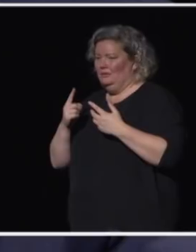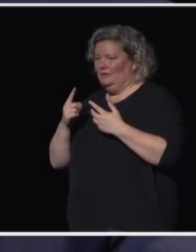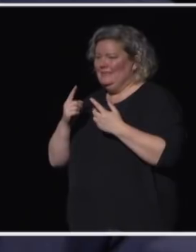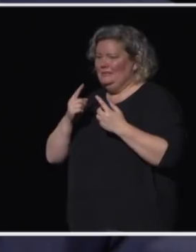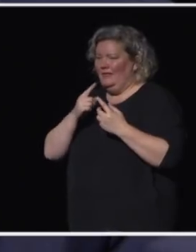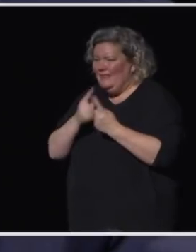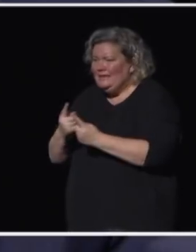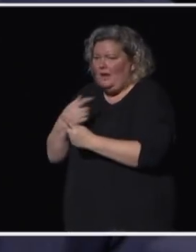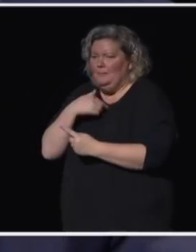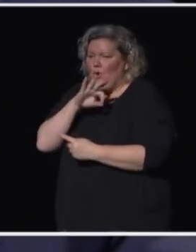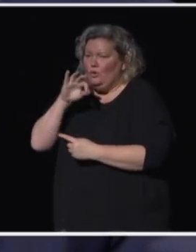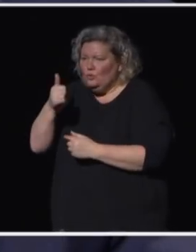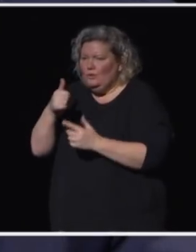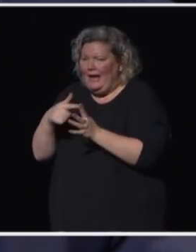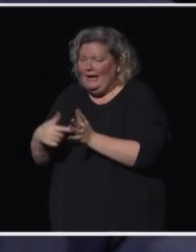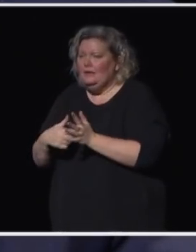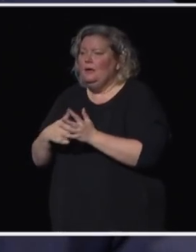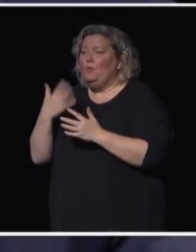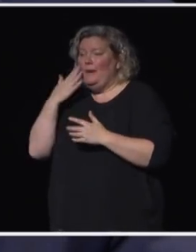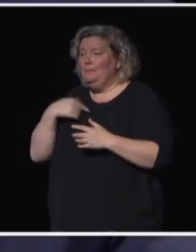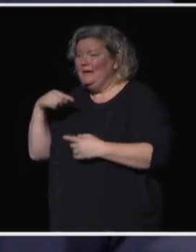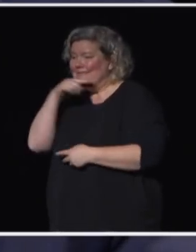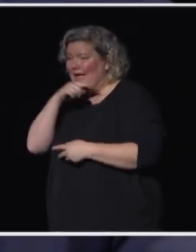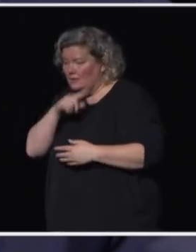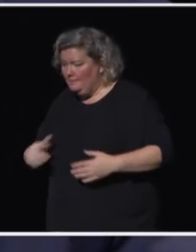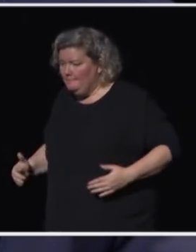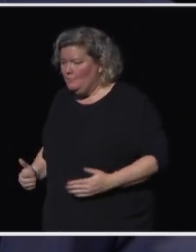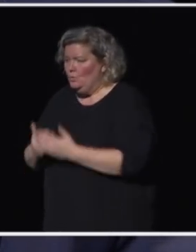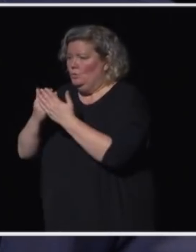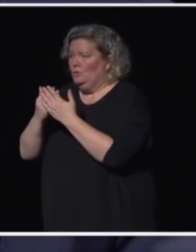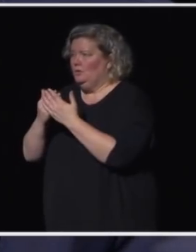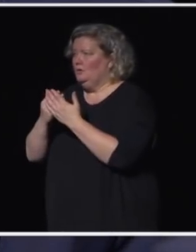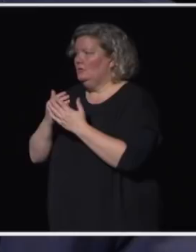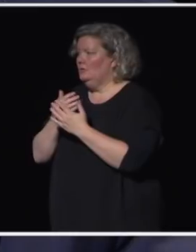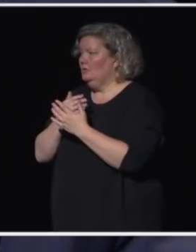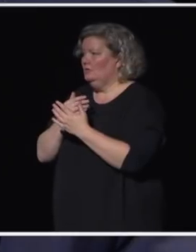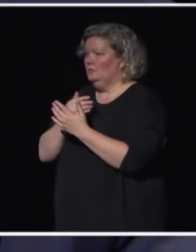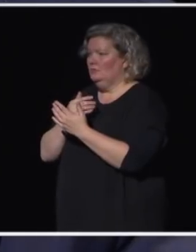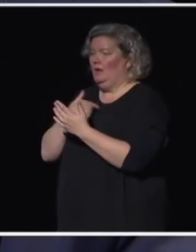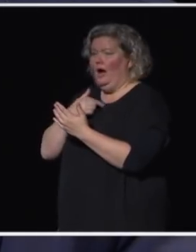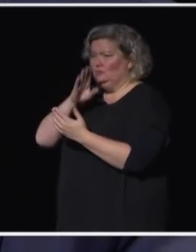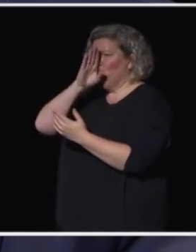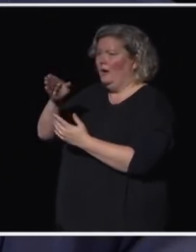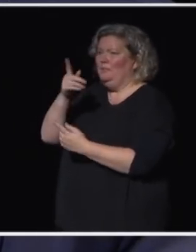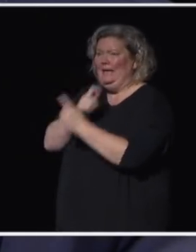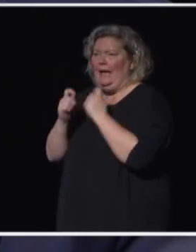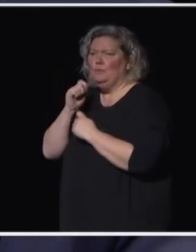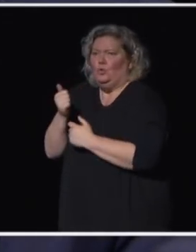But what happened when Samari was born was I immediately became good at something. Ah.